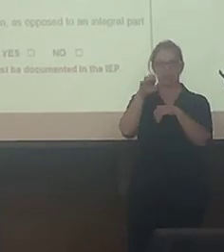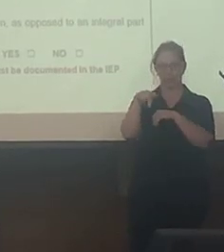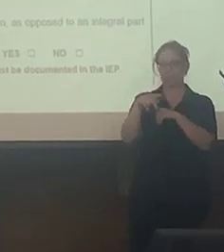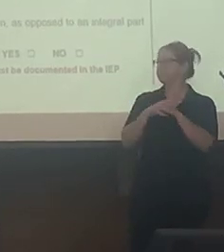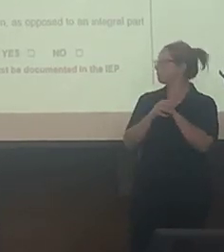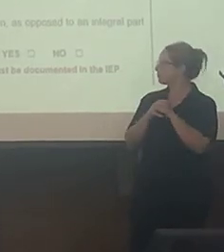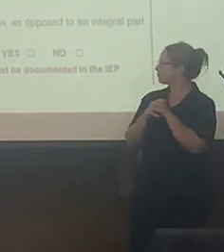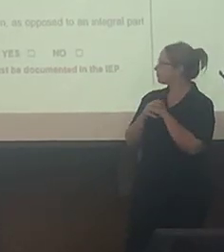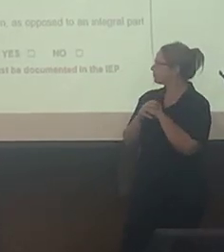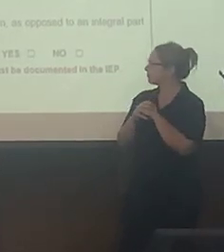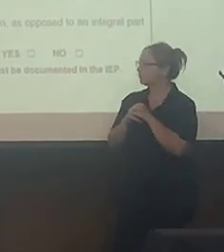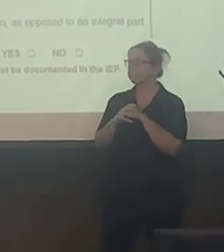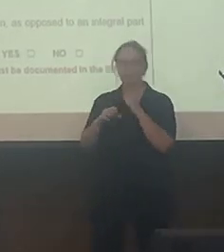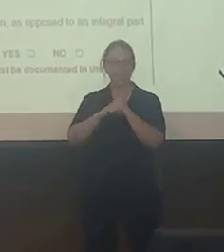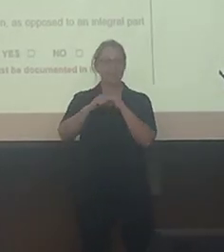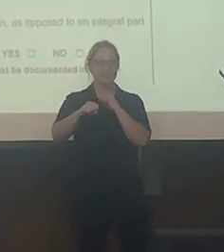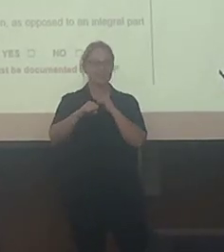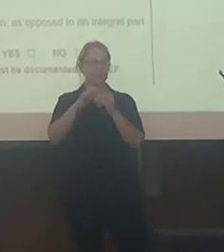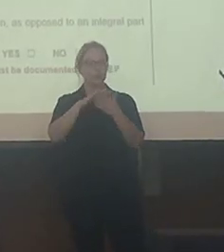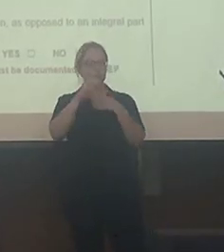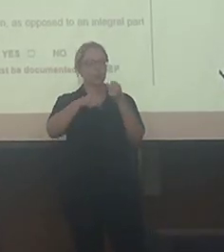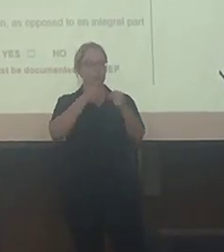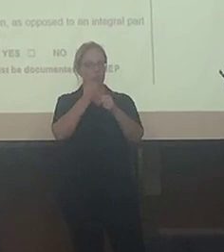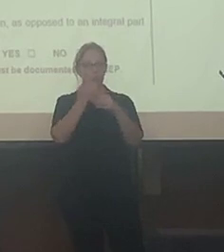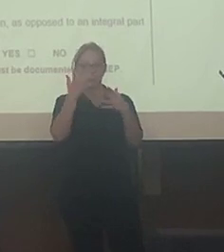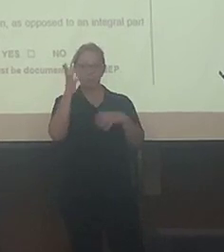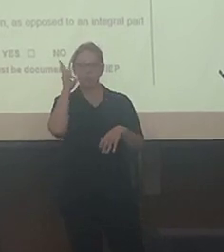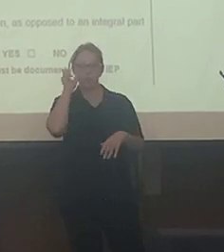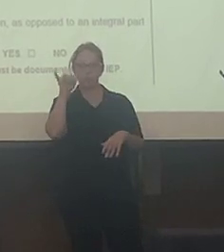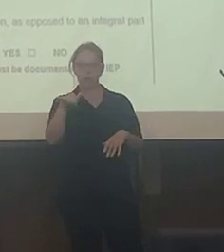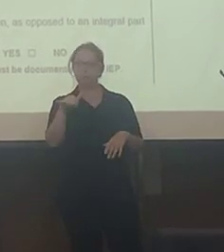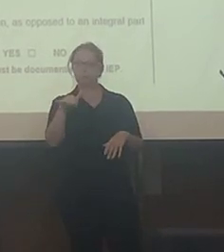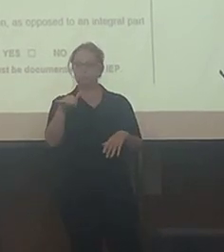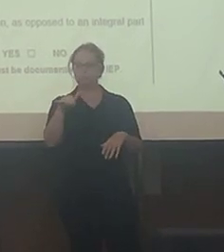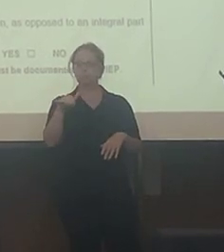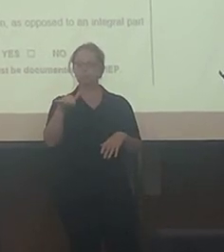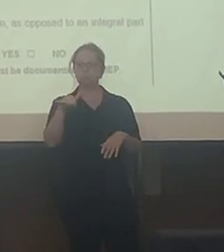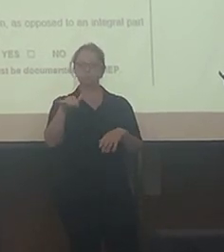extended school year how many of you have heard of extended school year extended school year is not